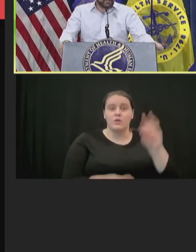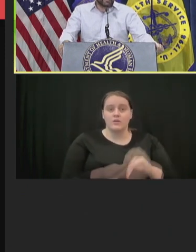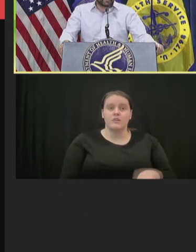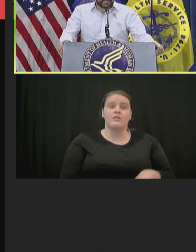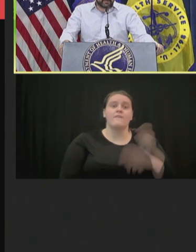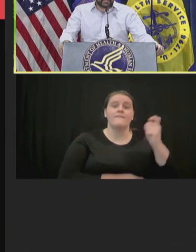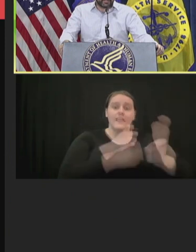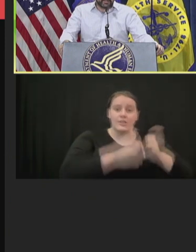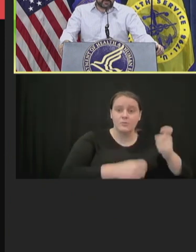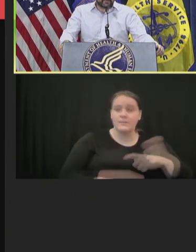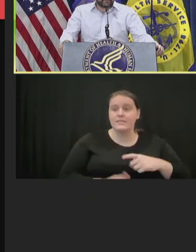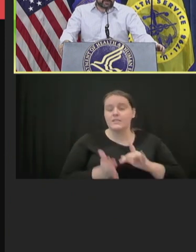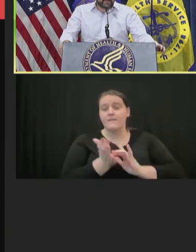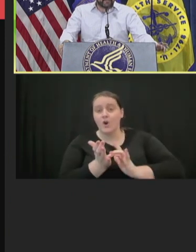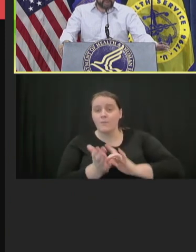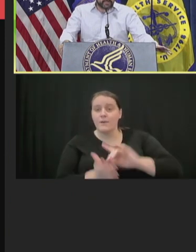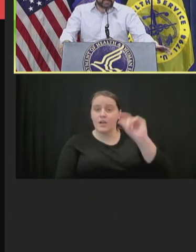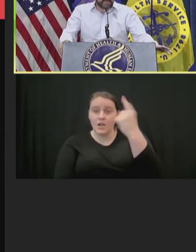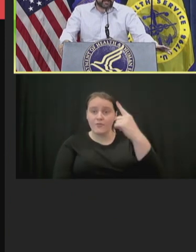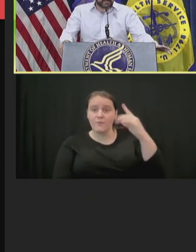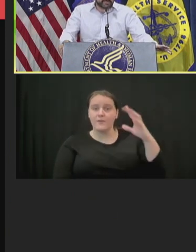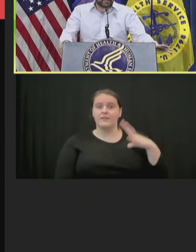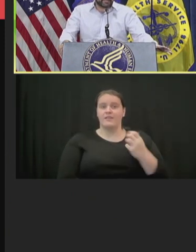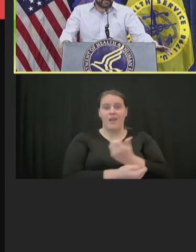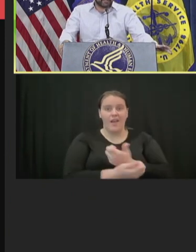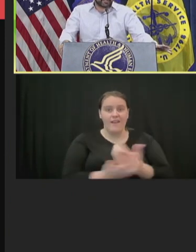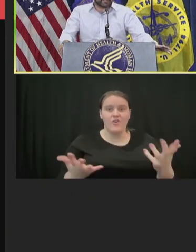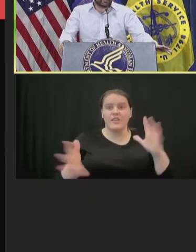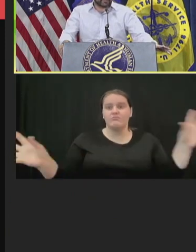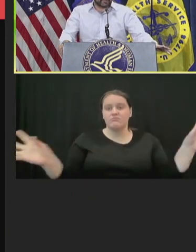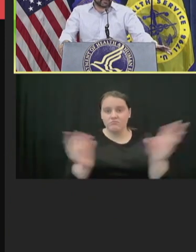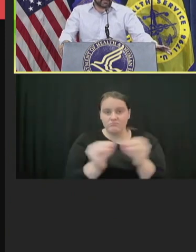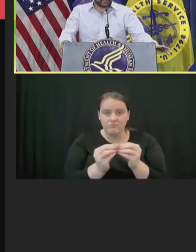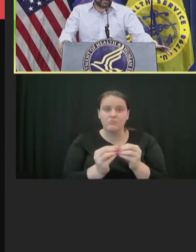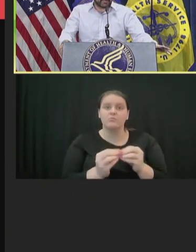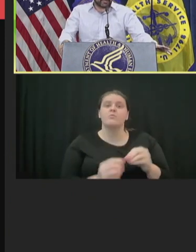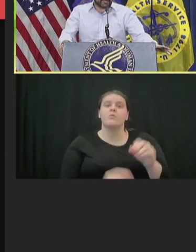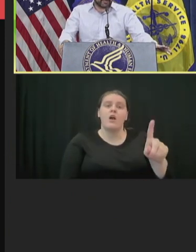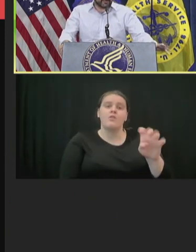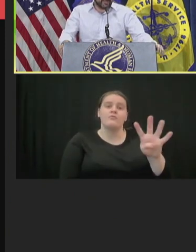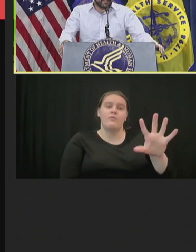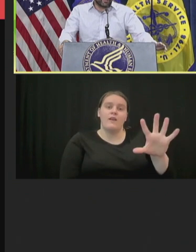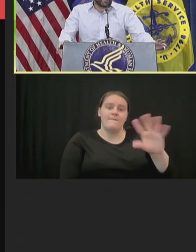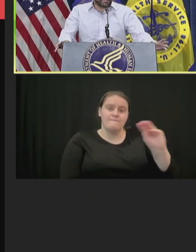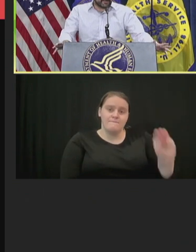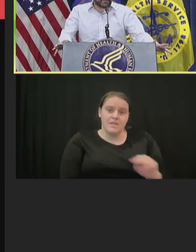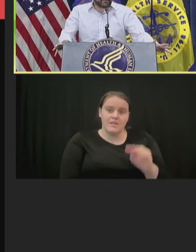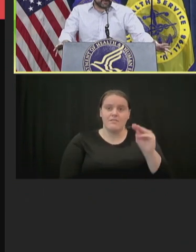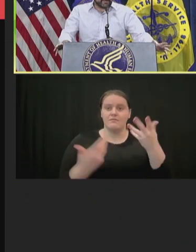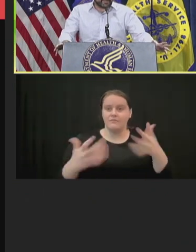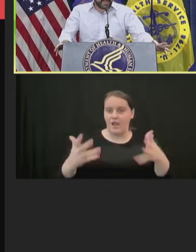spent only $145 million on TB vaccine research in 2022. I think the only word for that is